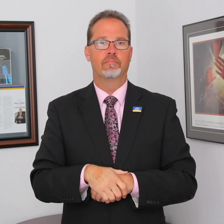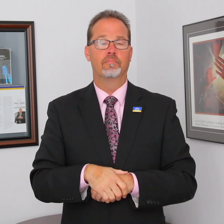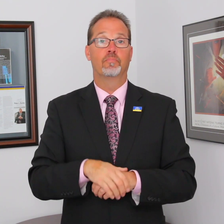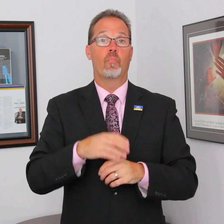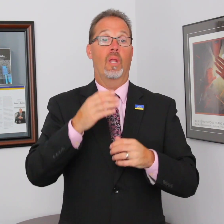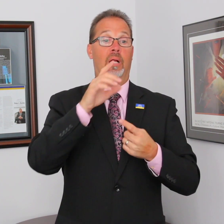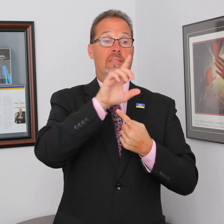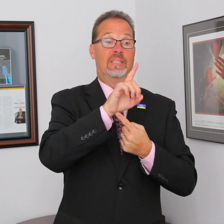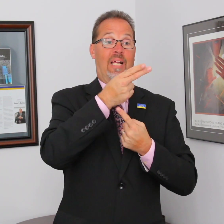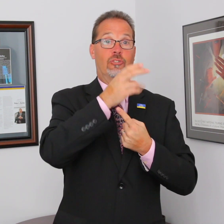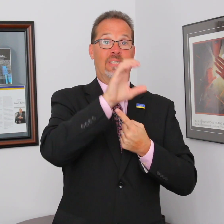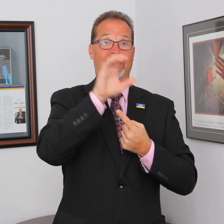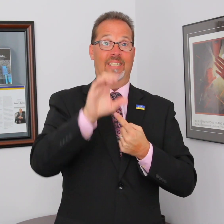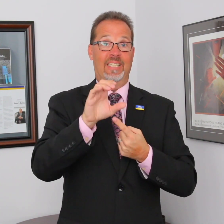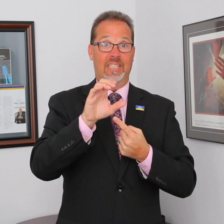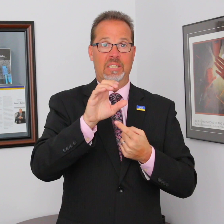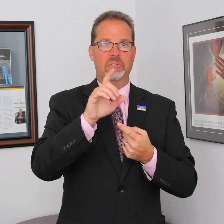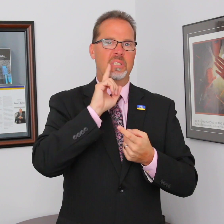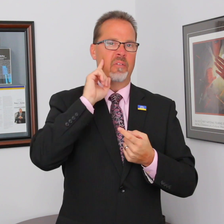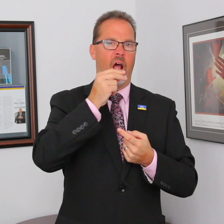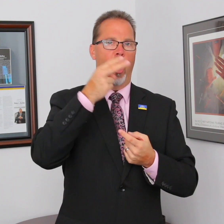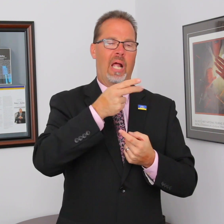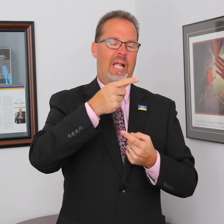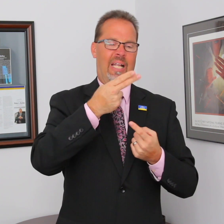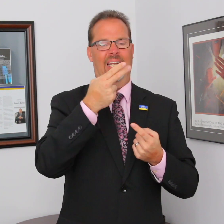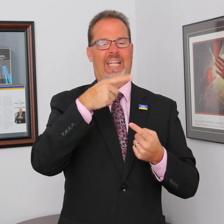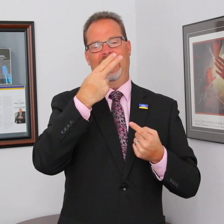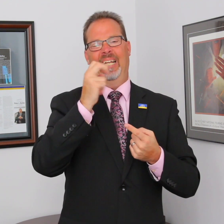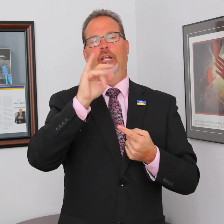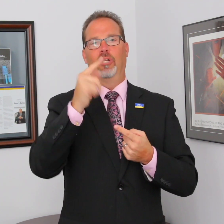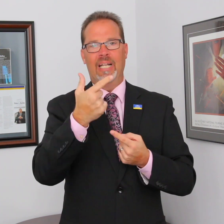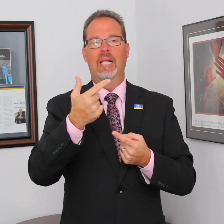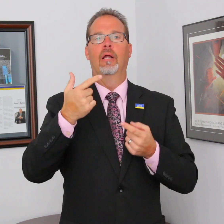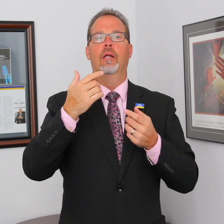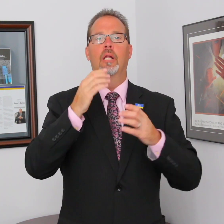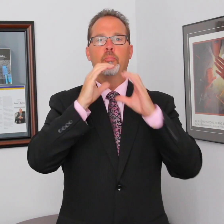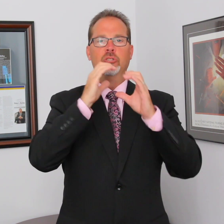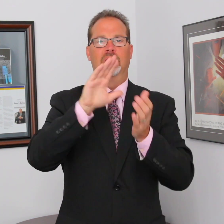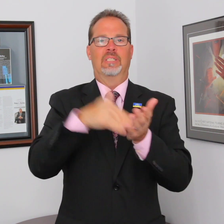The Deaf and Hearing Communication Centre in Philadelphia (DHCC)